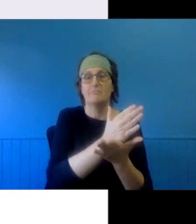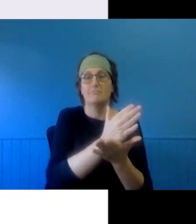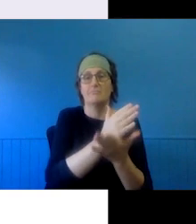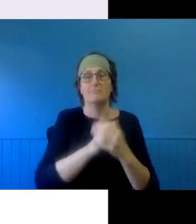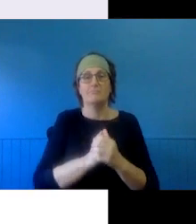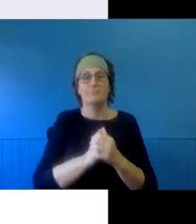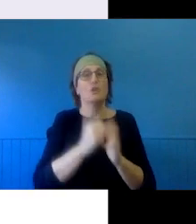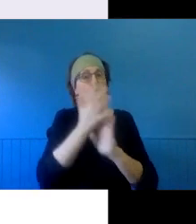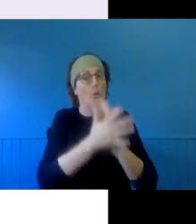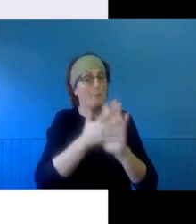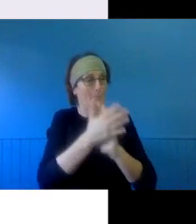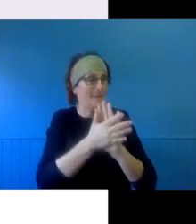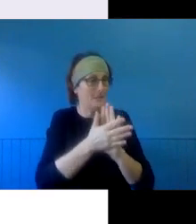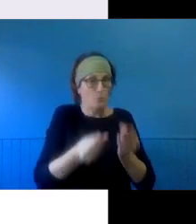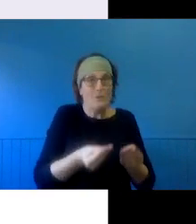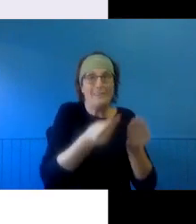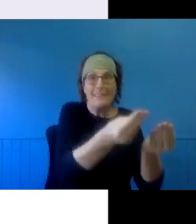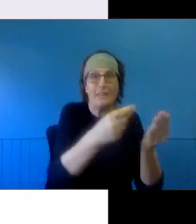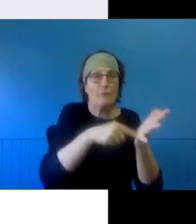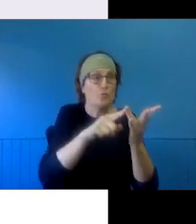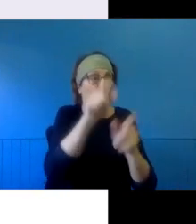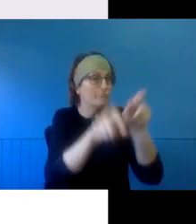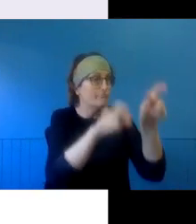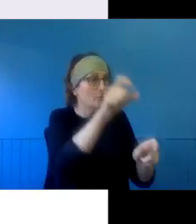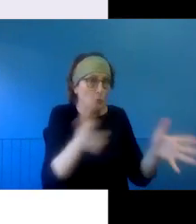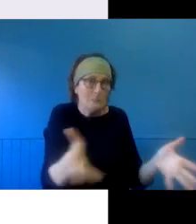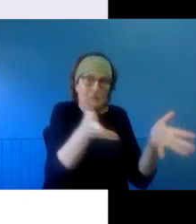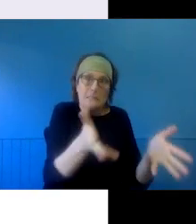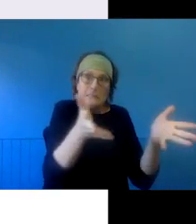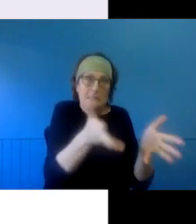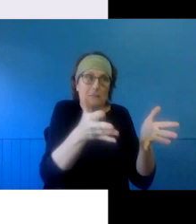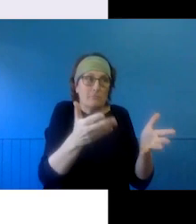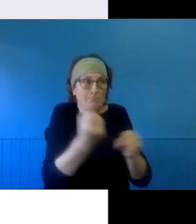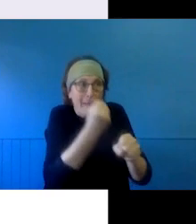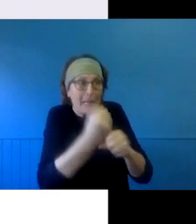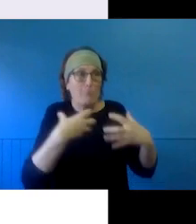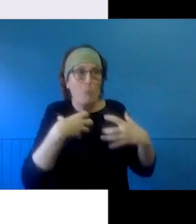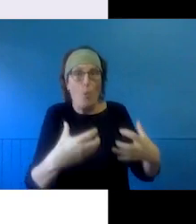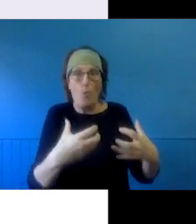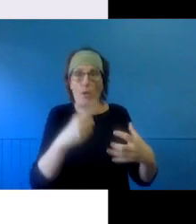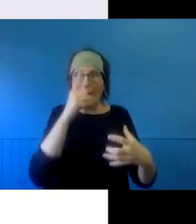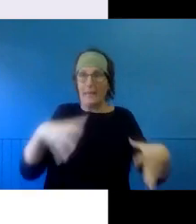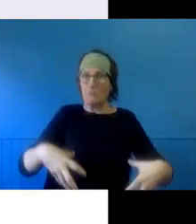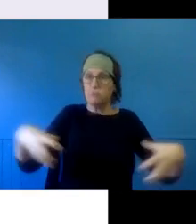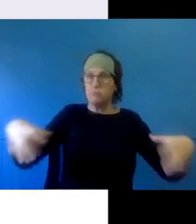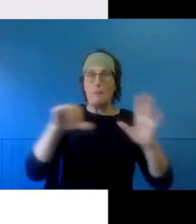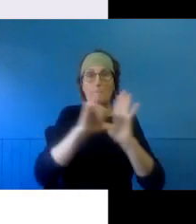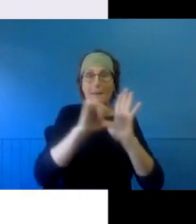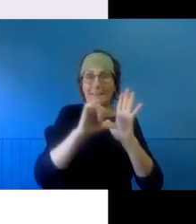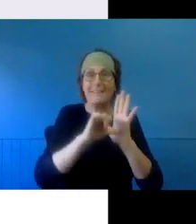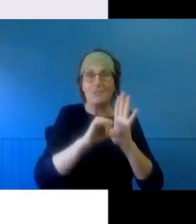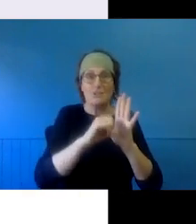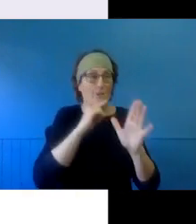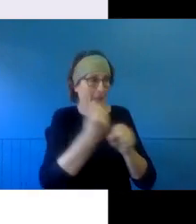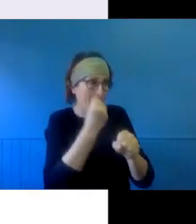them to make more and to make money. That is why those rights